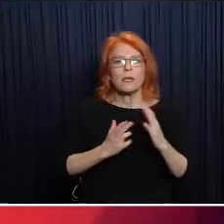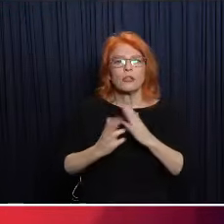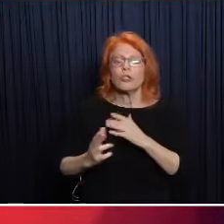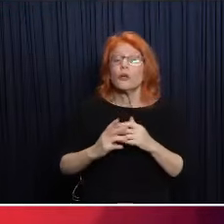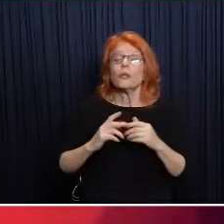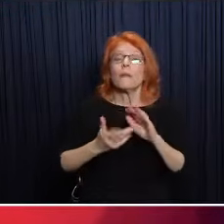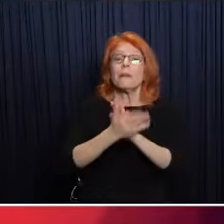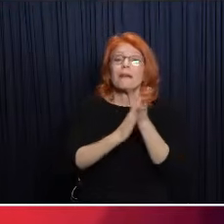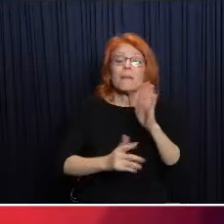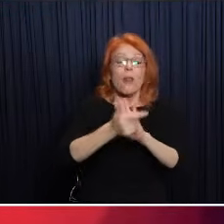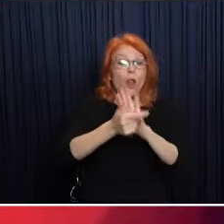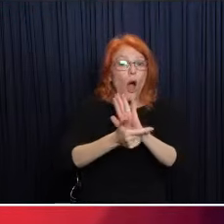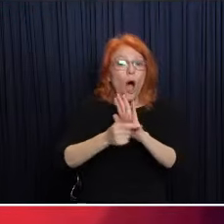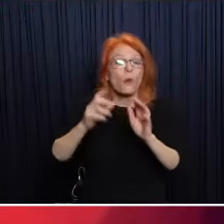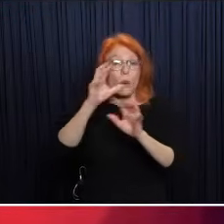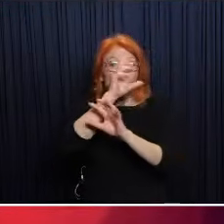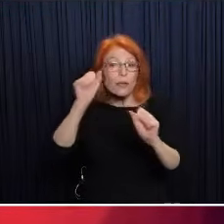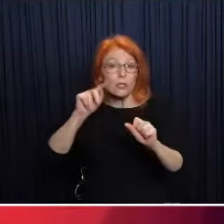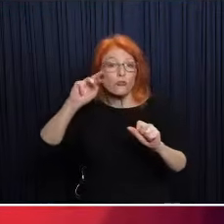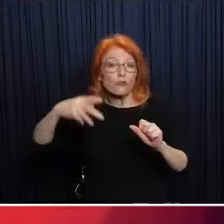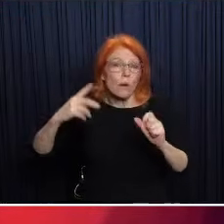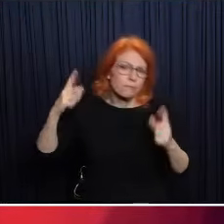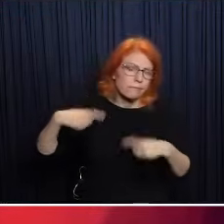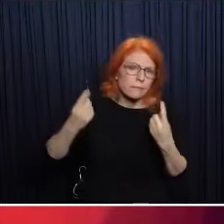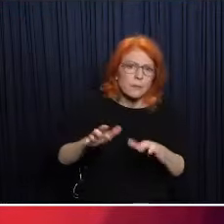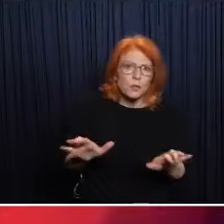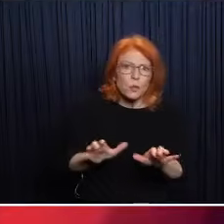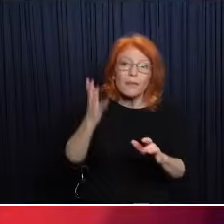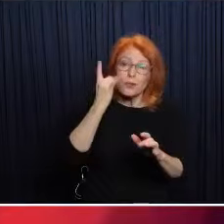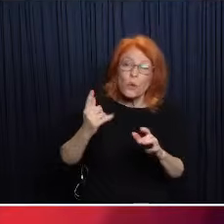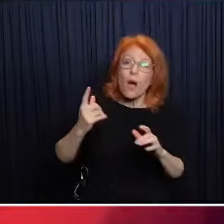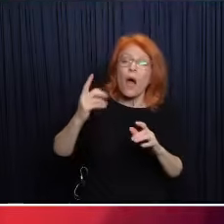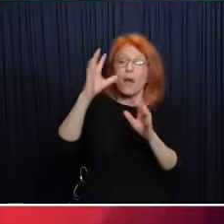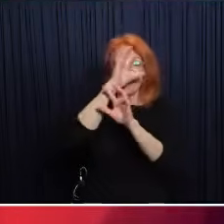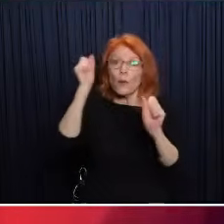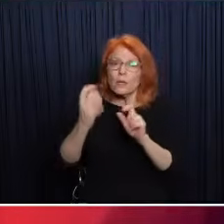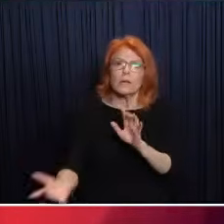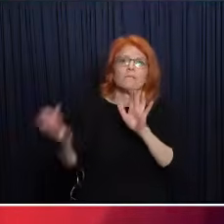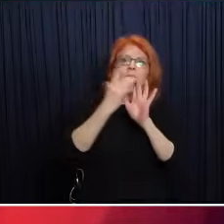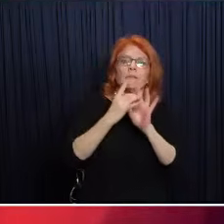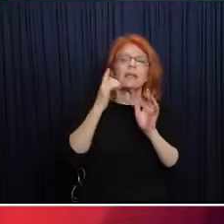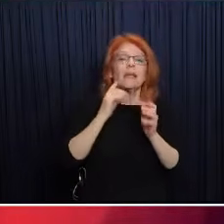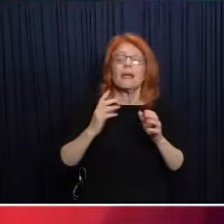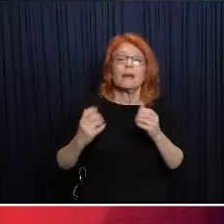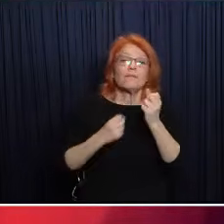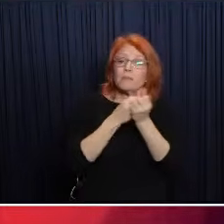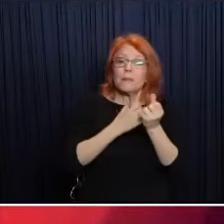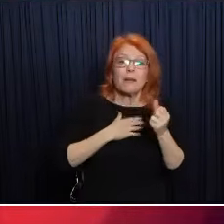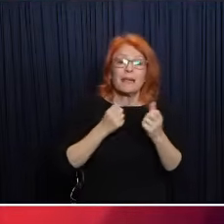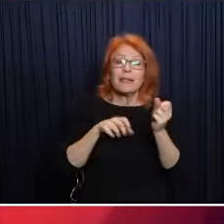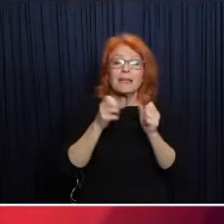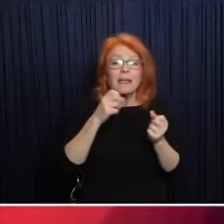THE MOST IMPORTANT THING IS MAKING SURE WE KEEP THE HOUSE AND CODIFY WHAT PRESIDENT TRUMP AND HIS ADMINISTRATION HAVE